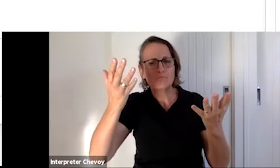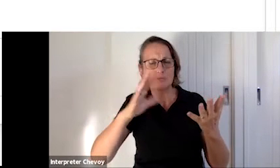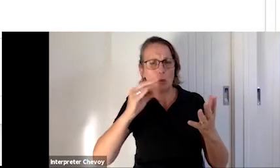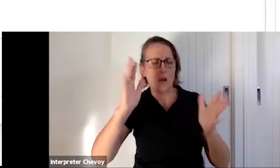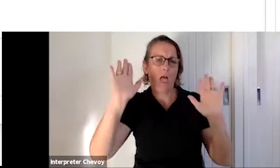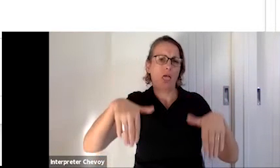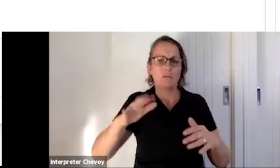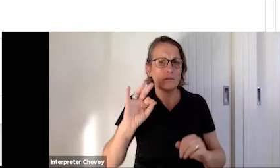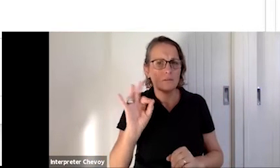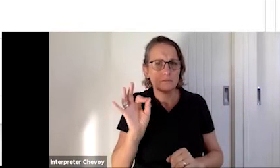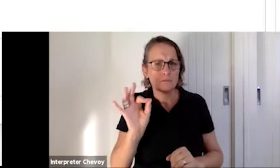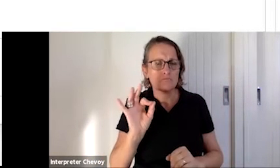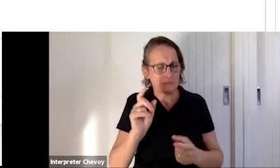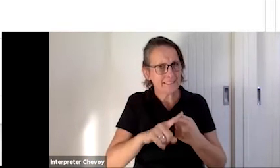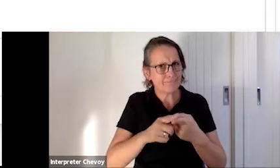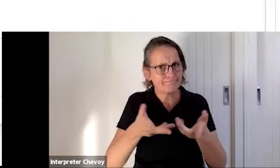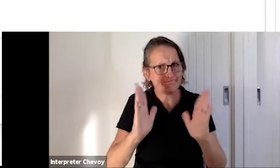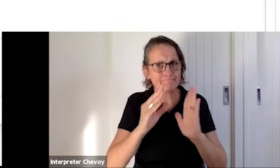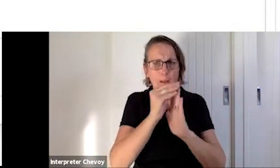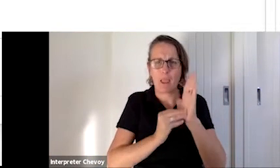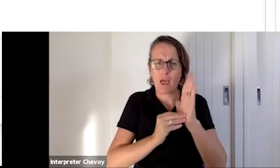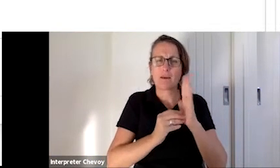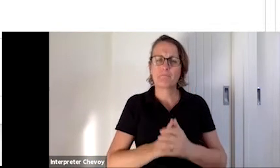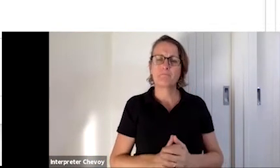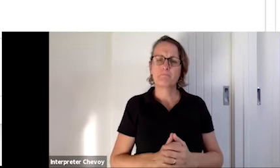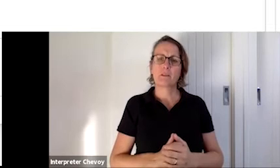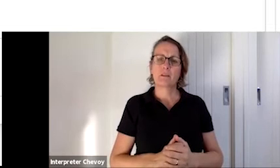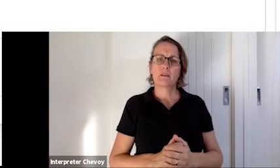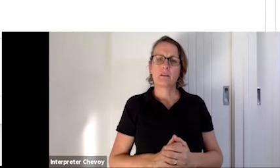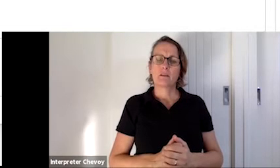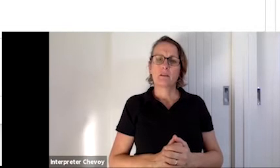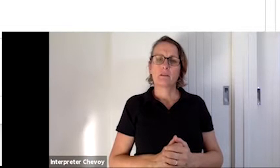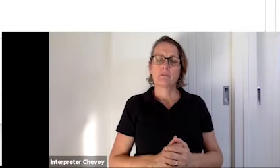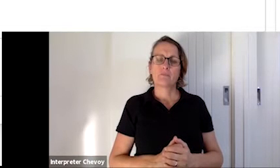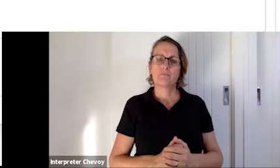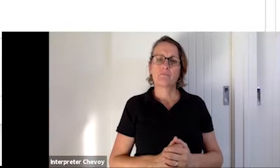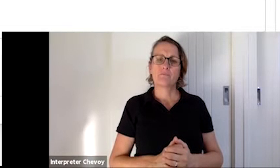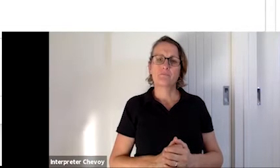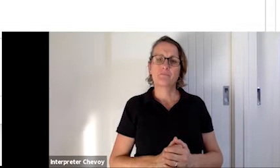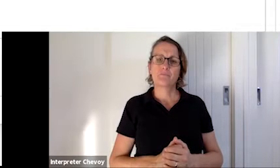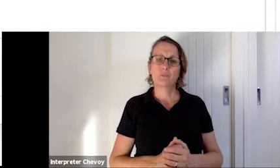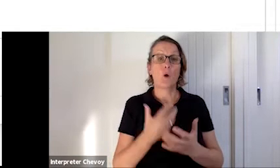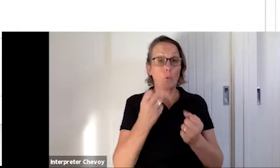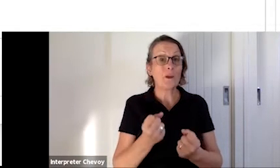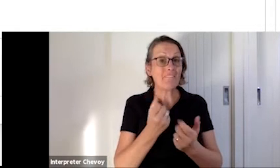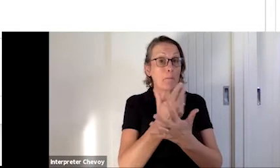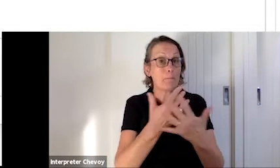We do have a high rate of first time applicants that